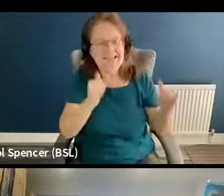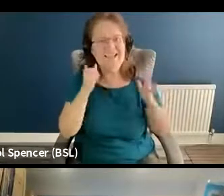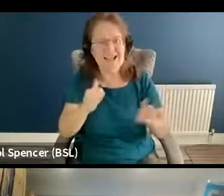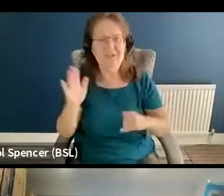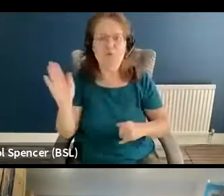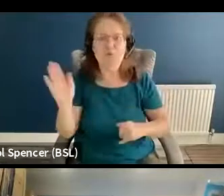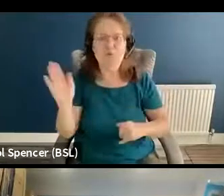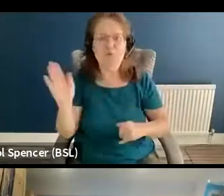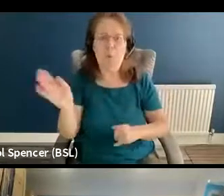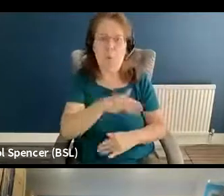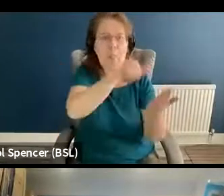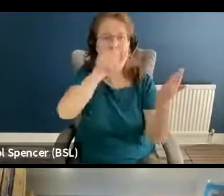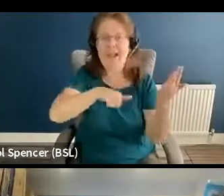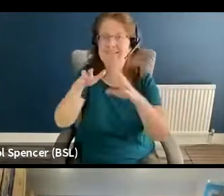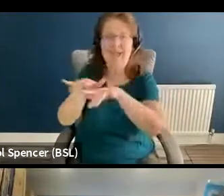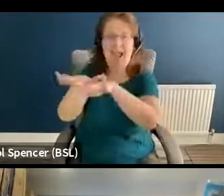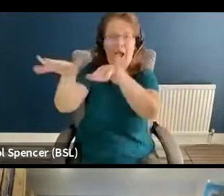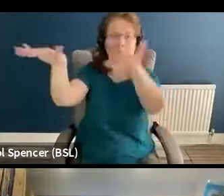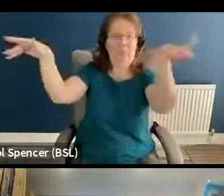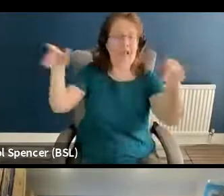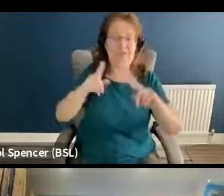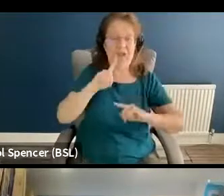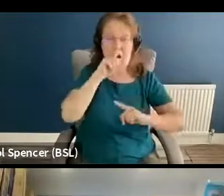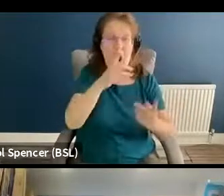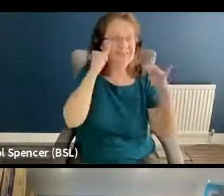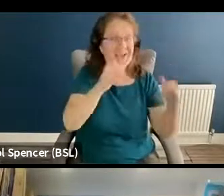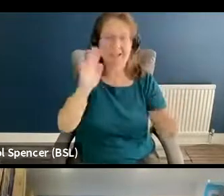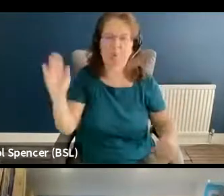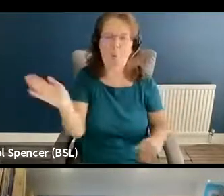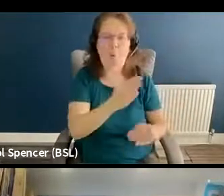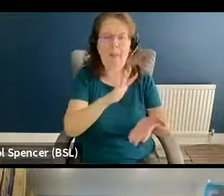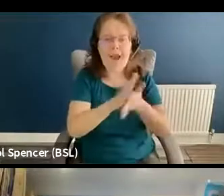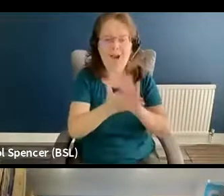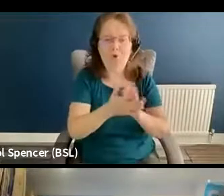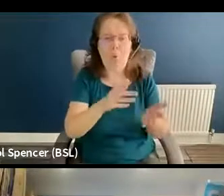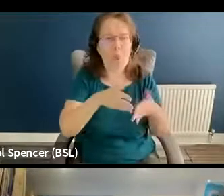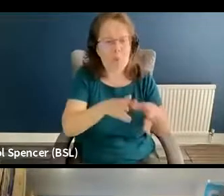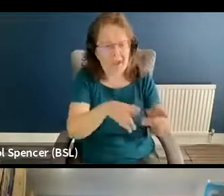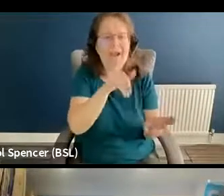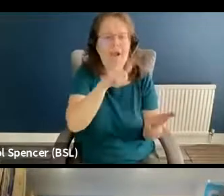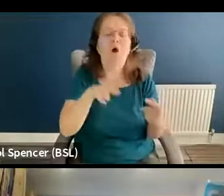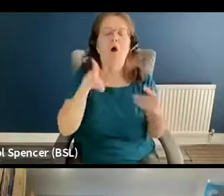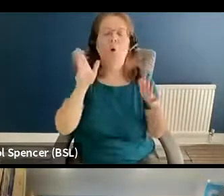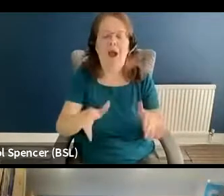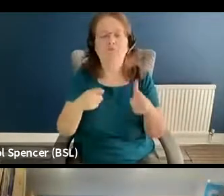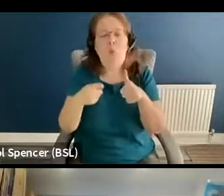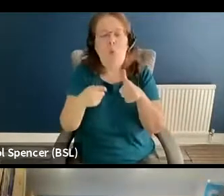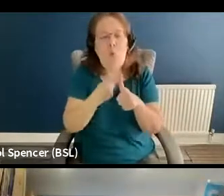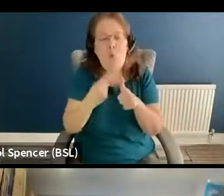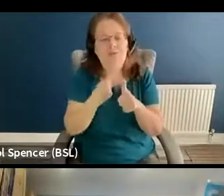out there for accessibility in a manual way. You need to use automated tools as a base for that.